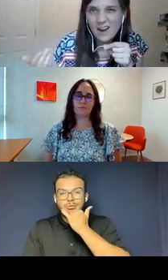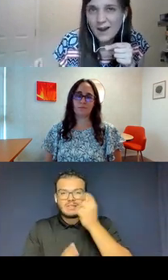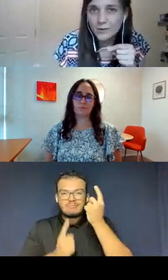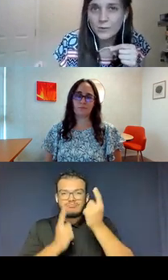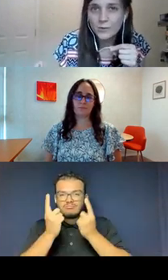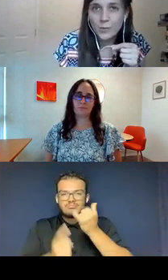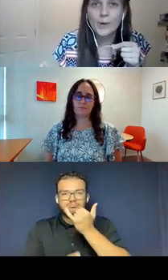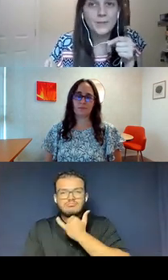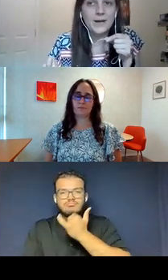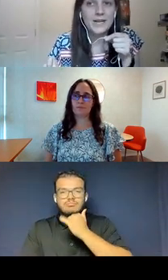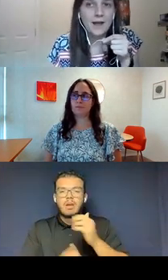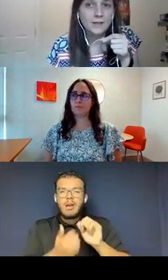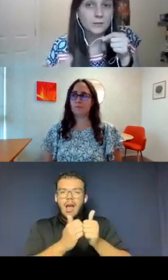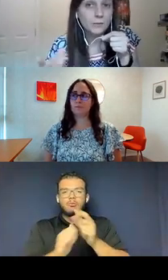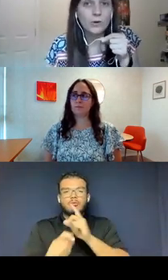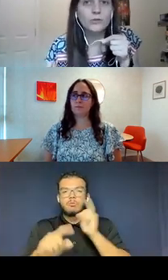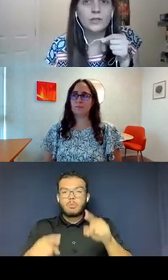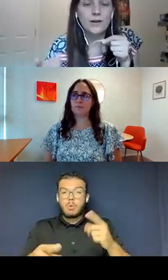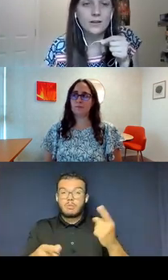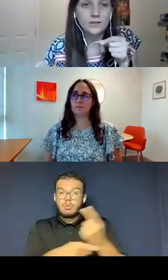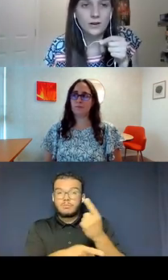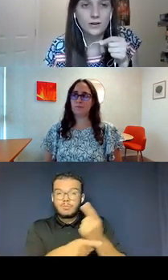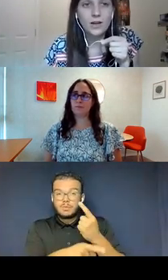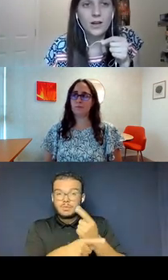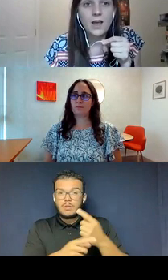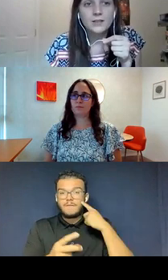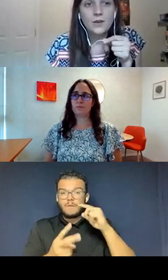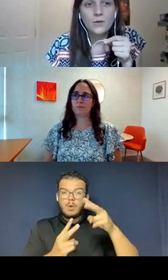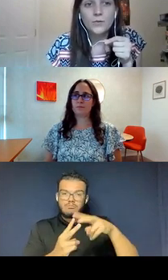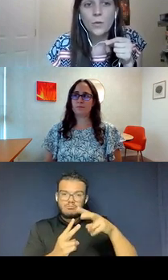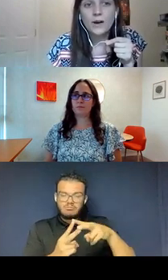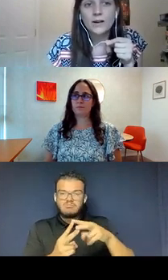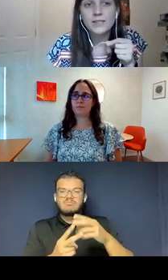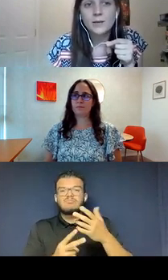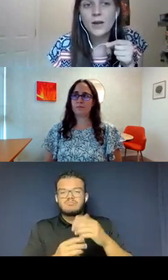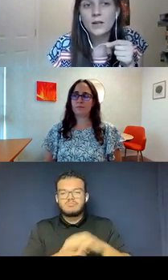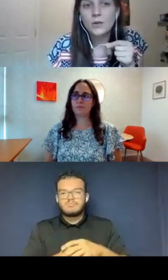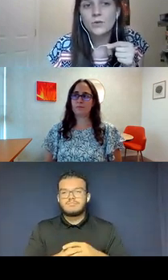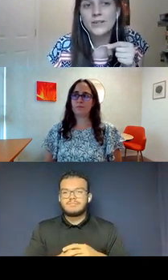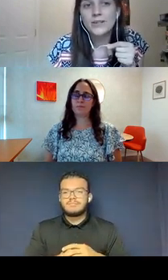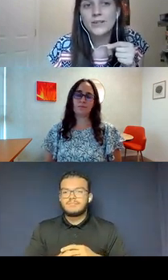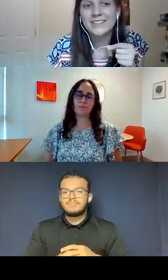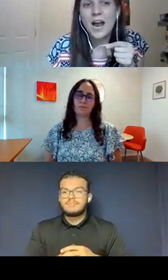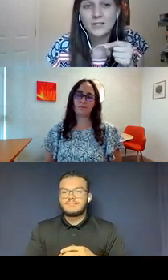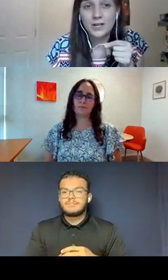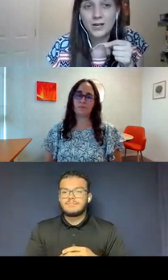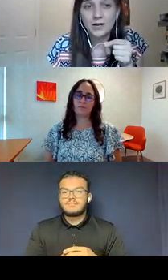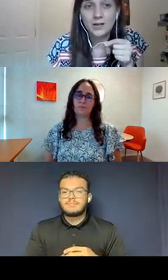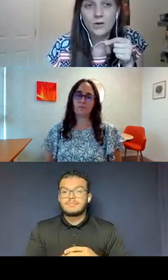how to report somebody as partially or not served. So for someone who does not return